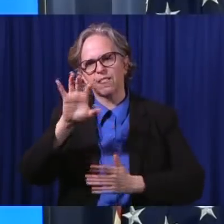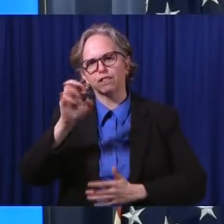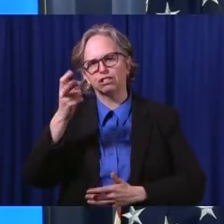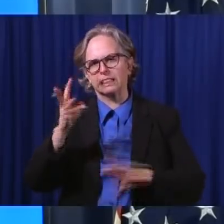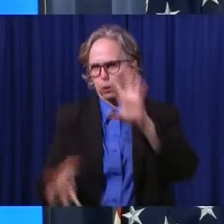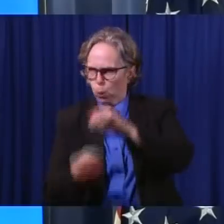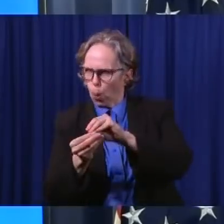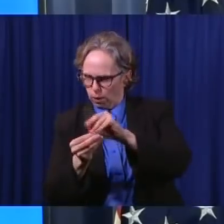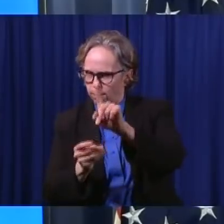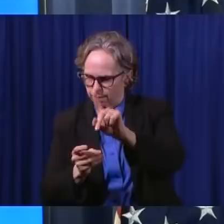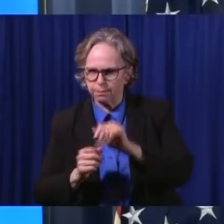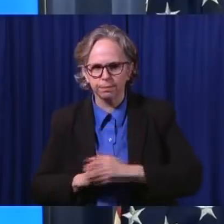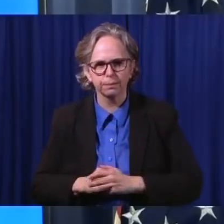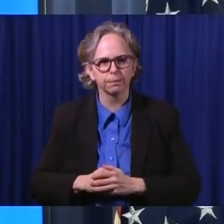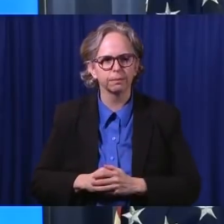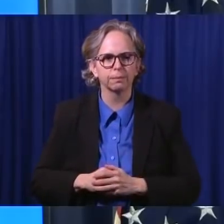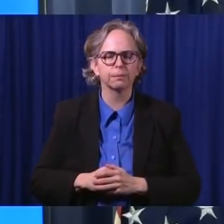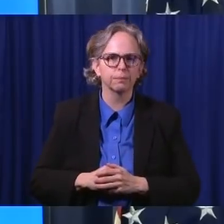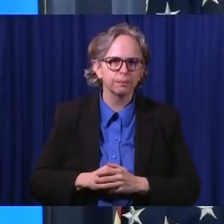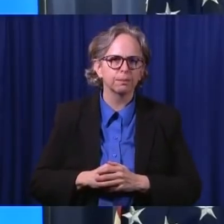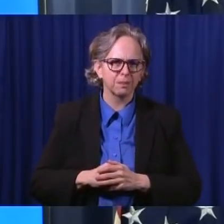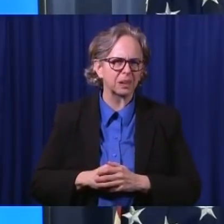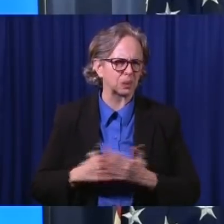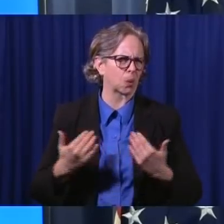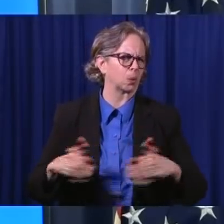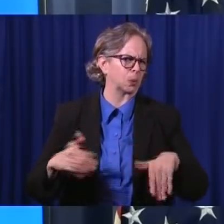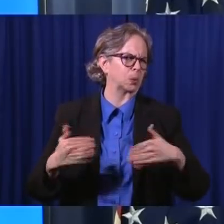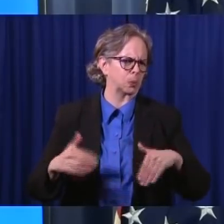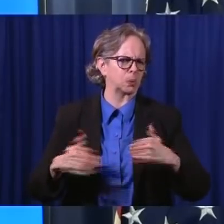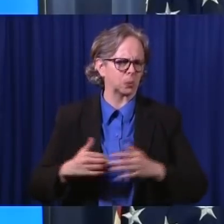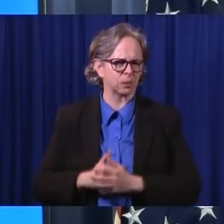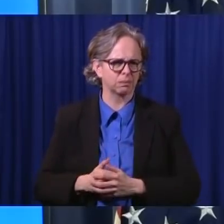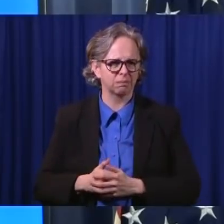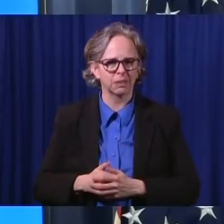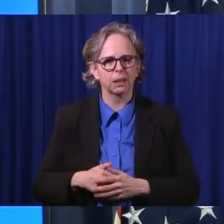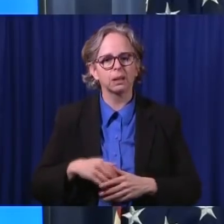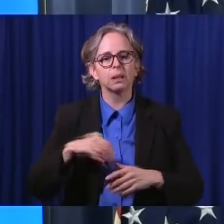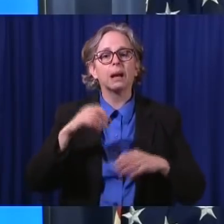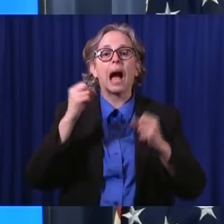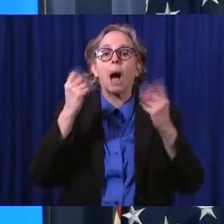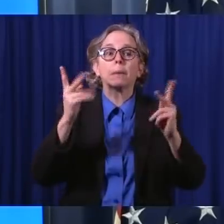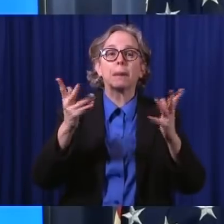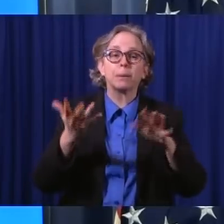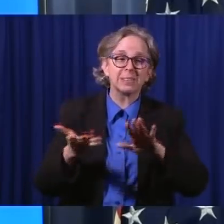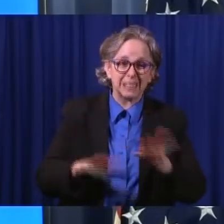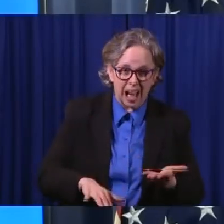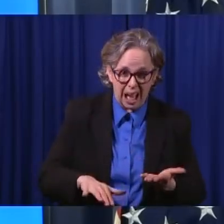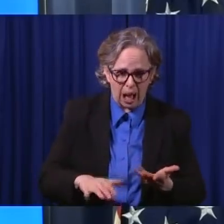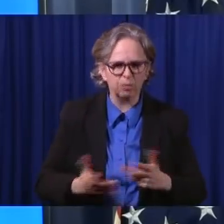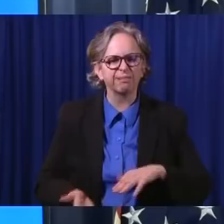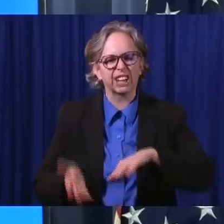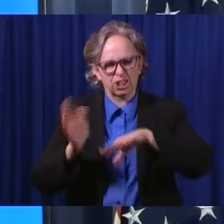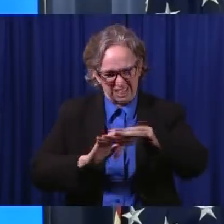INCREASED BY 111 TO 5811 AS THE TOTAL HOSPITALIZATIONS. THE ICU'S ARE AT 1516 INDIVIDUALS.